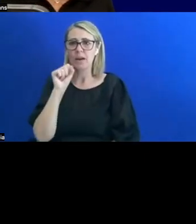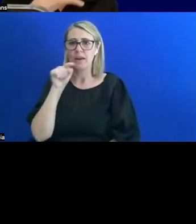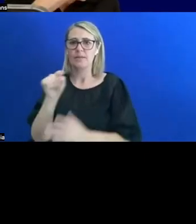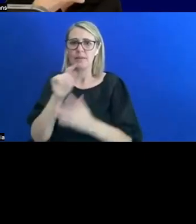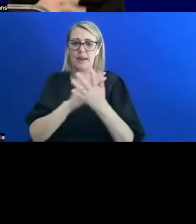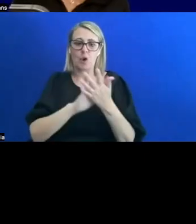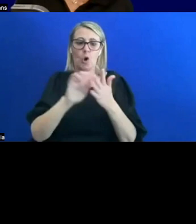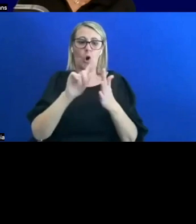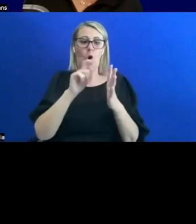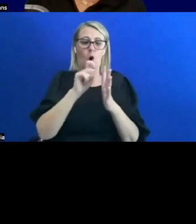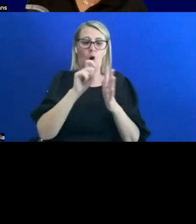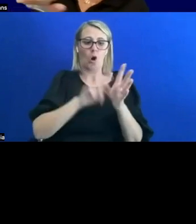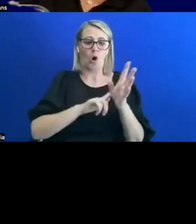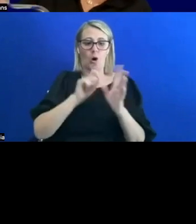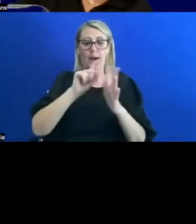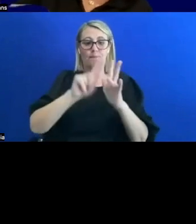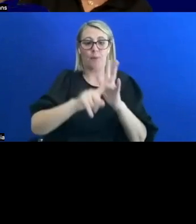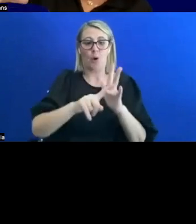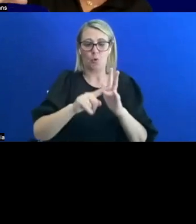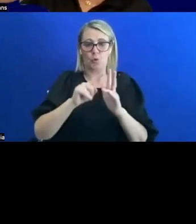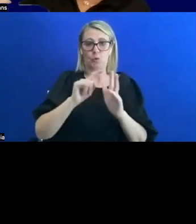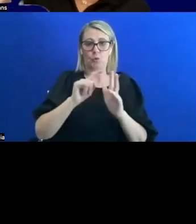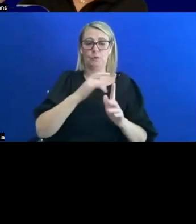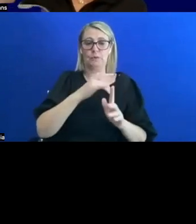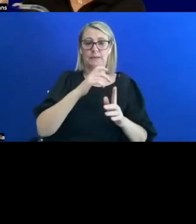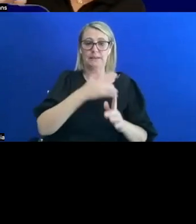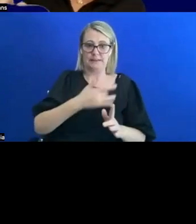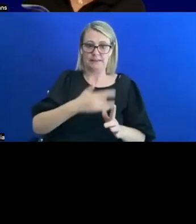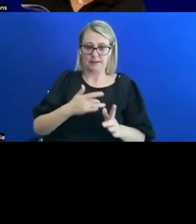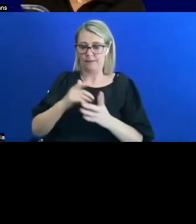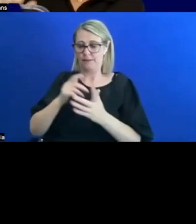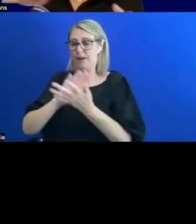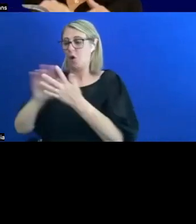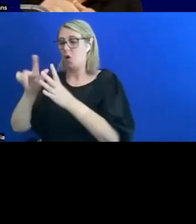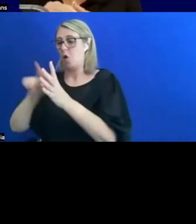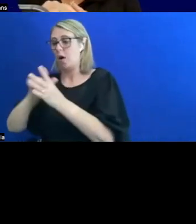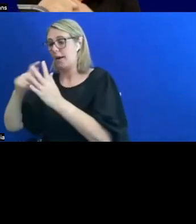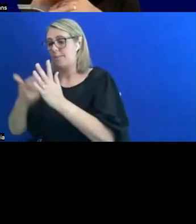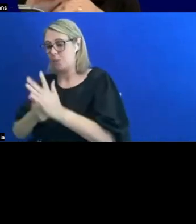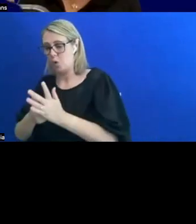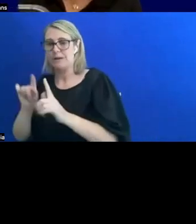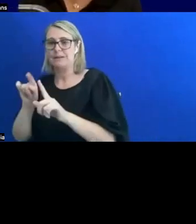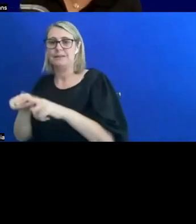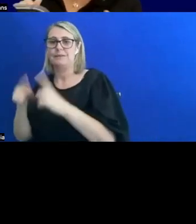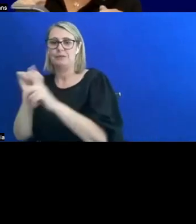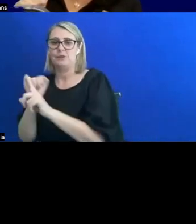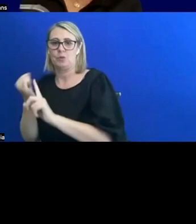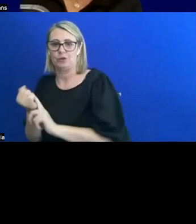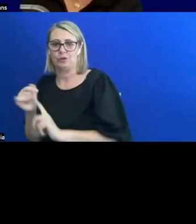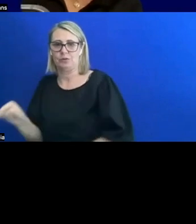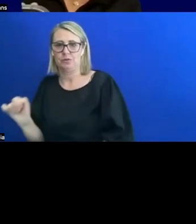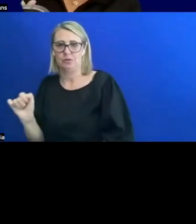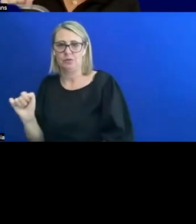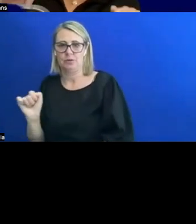in one sensory system and hyper-sensitive in another. This does just make it more complex,